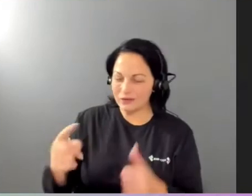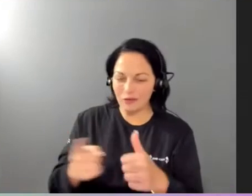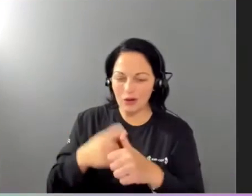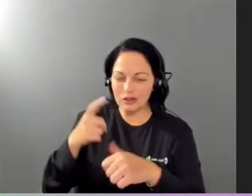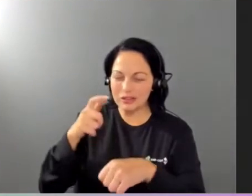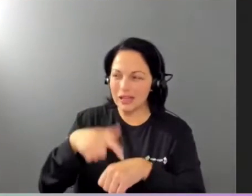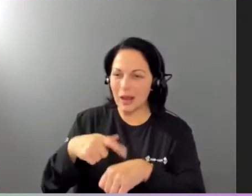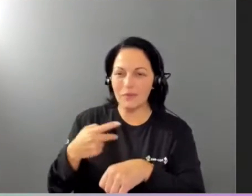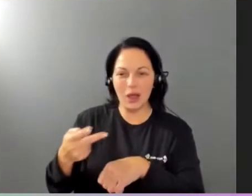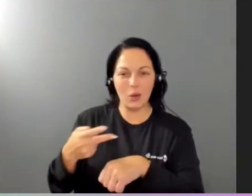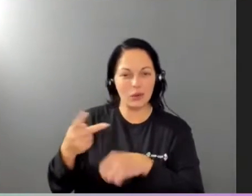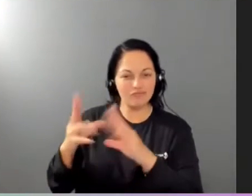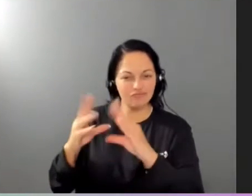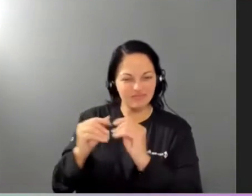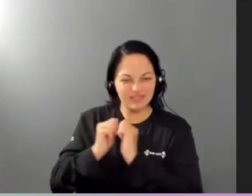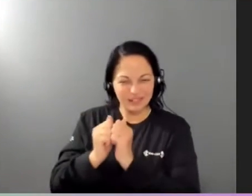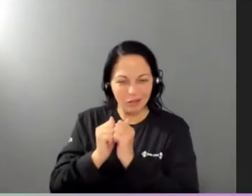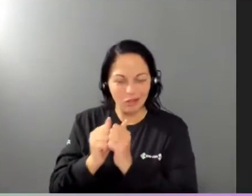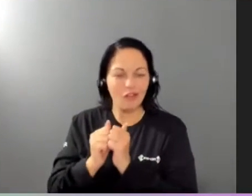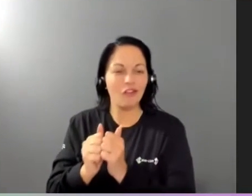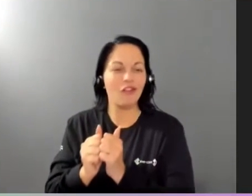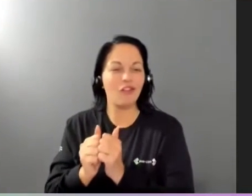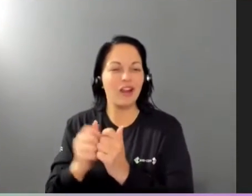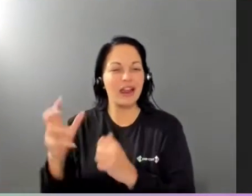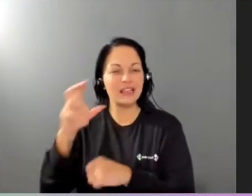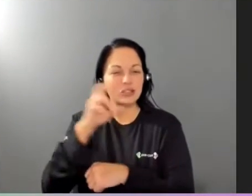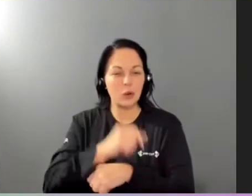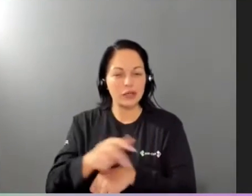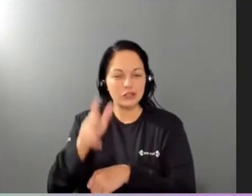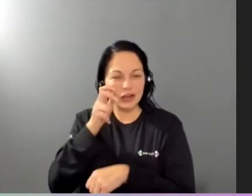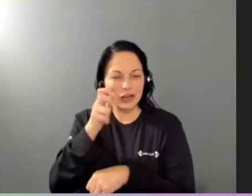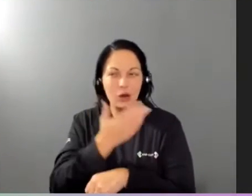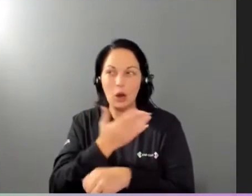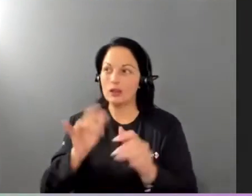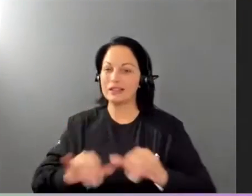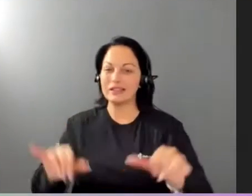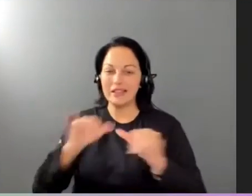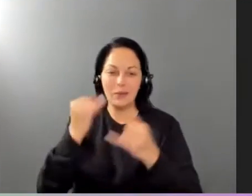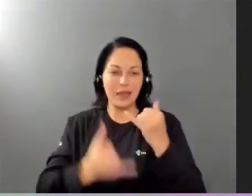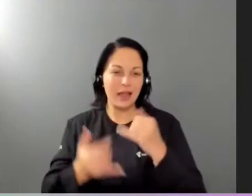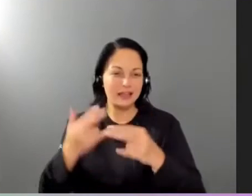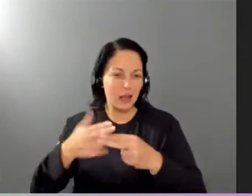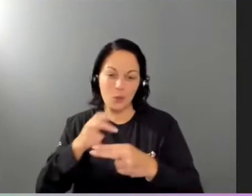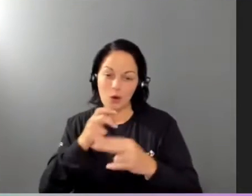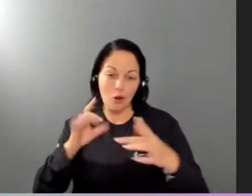we know about maturity models. [JAMES] Thank you Jonathan. This may we've done be the first time a session